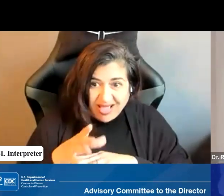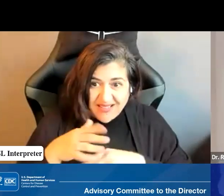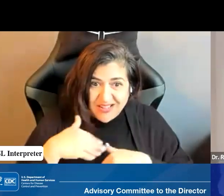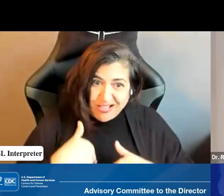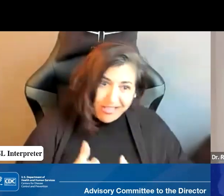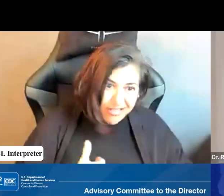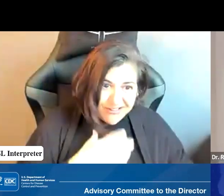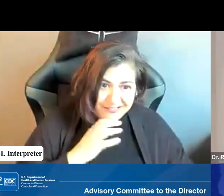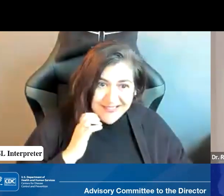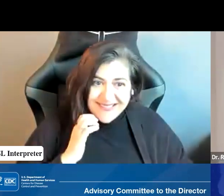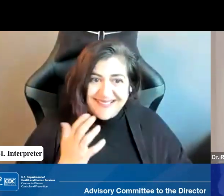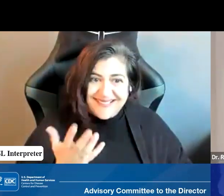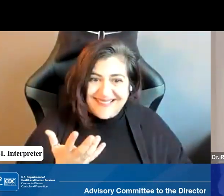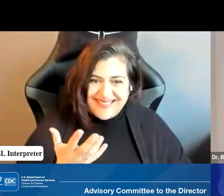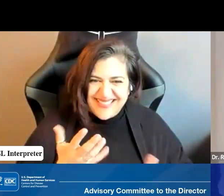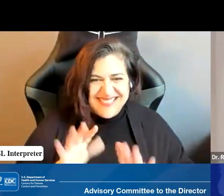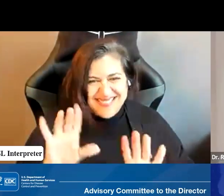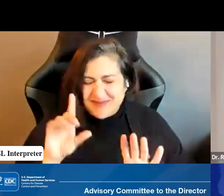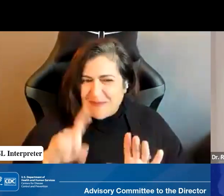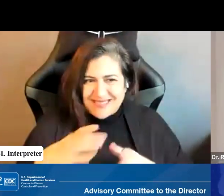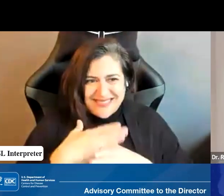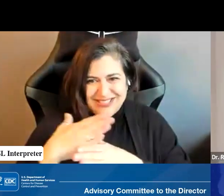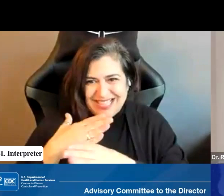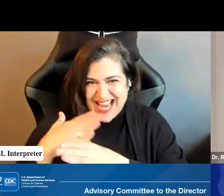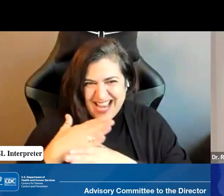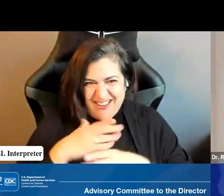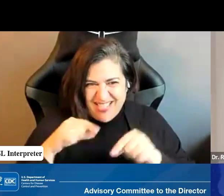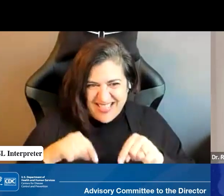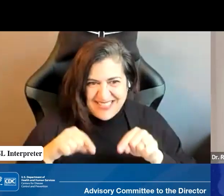So you have to share this a little bit more.